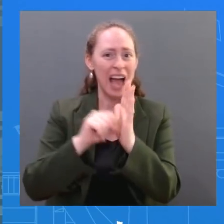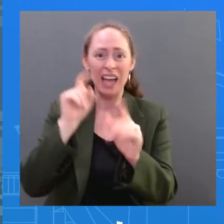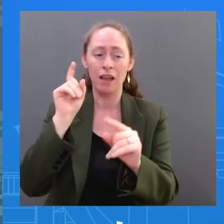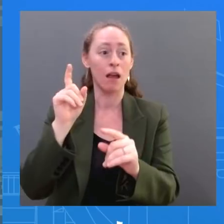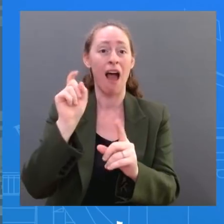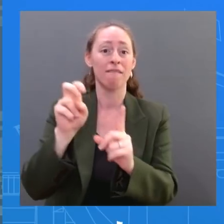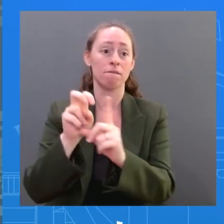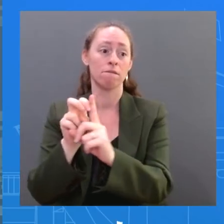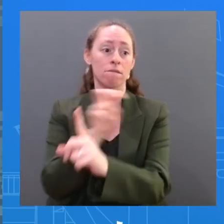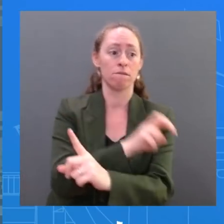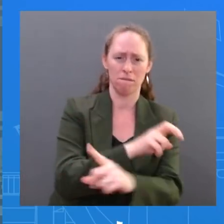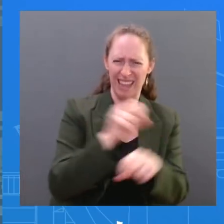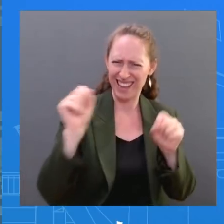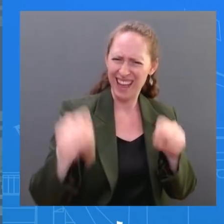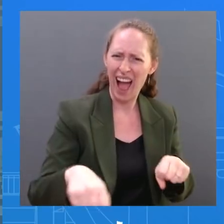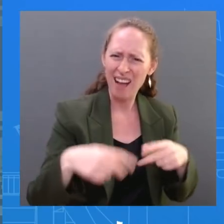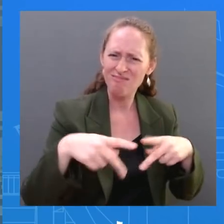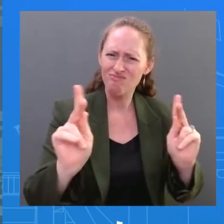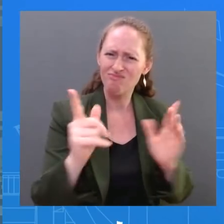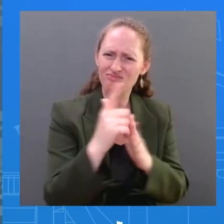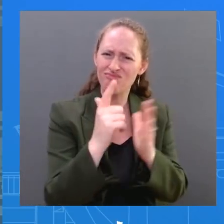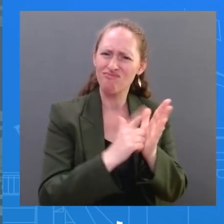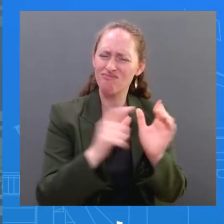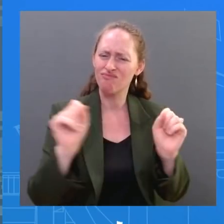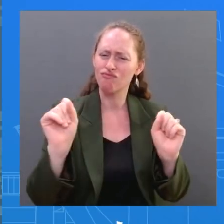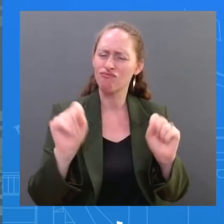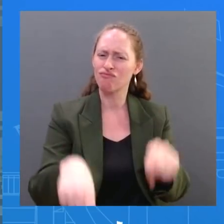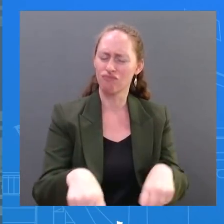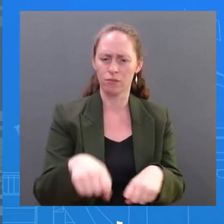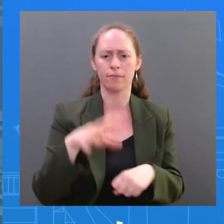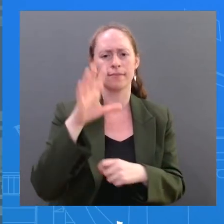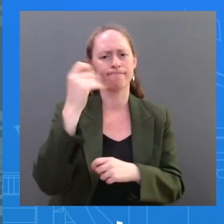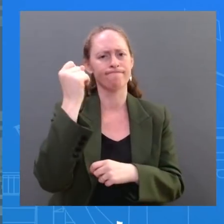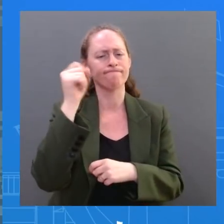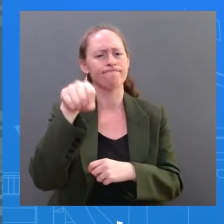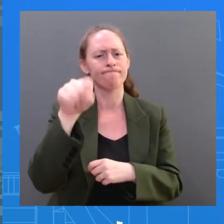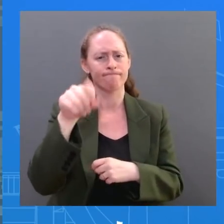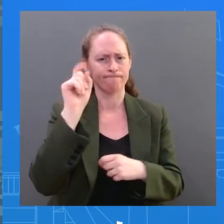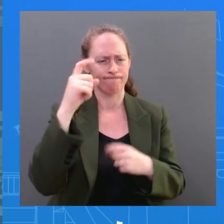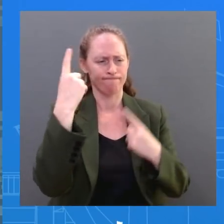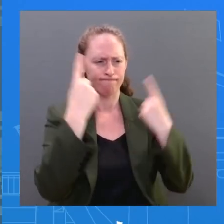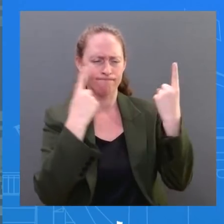how to best effectuate that right to travel. On your second question more broadly,